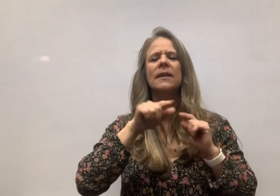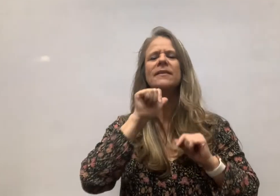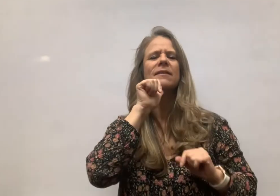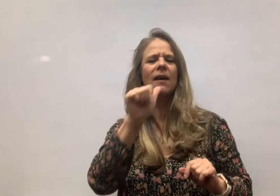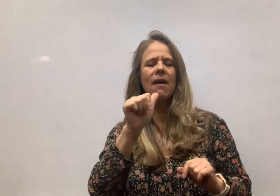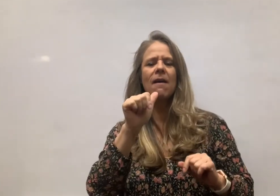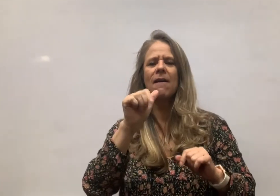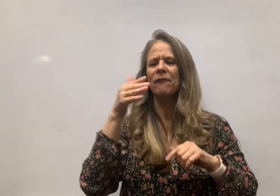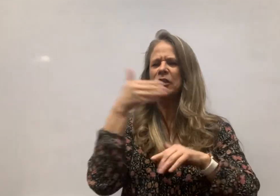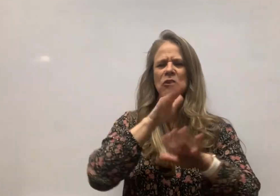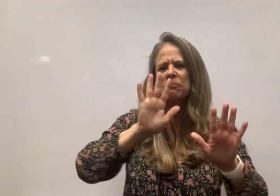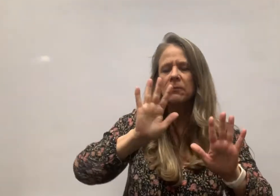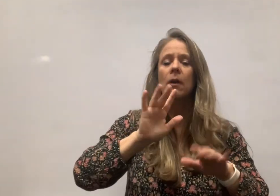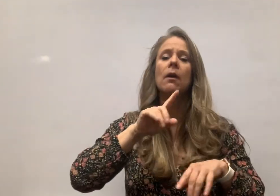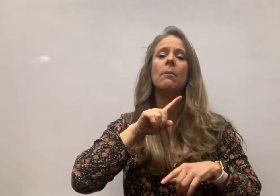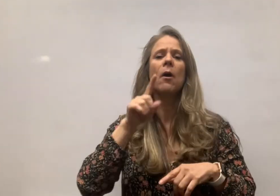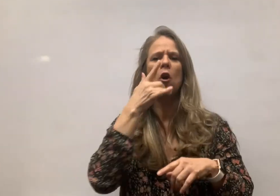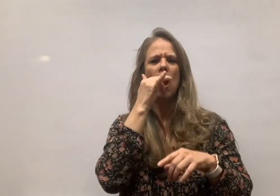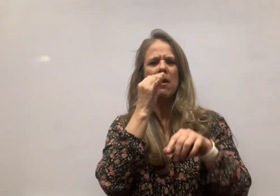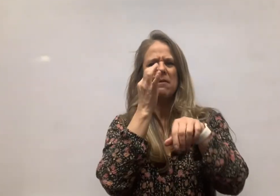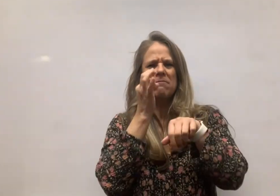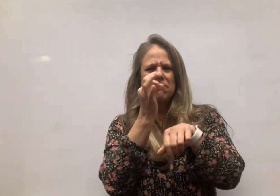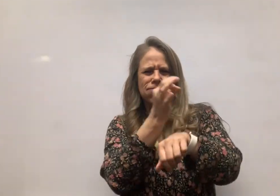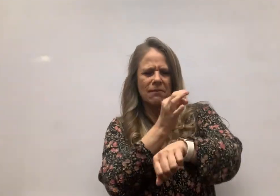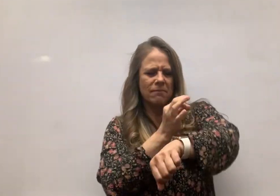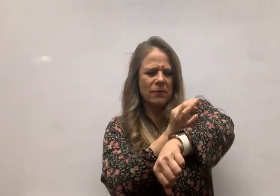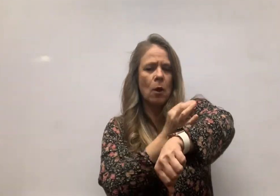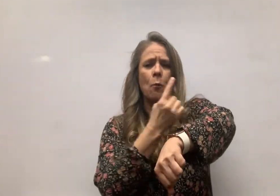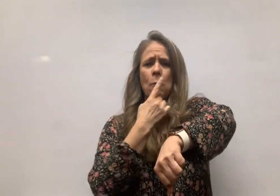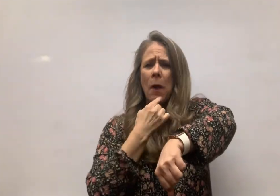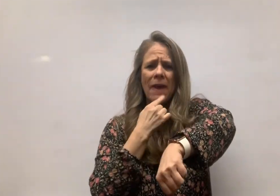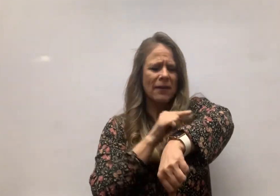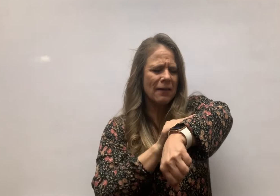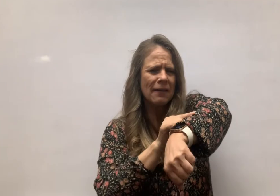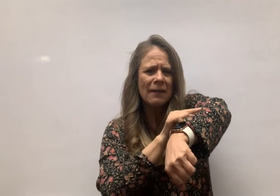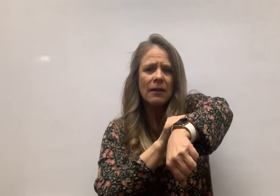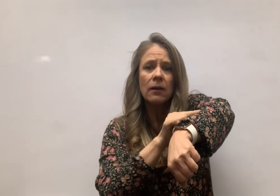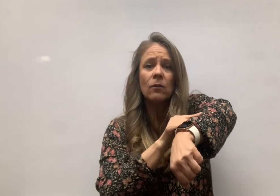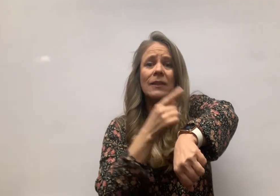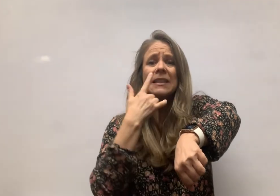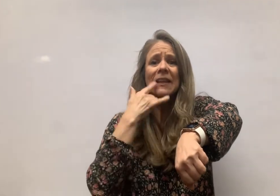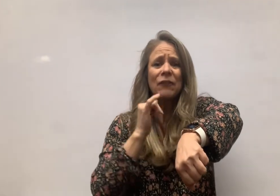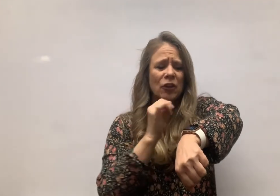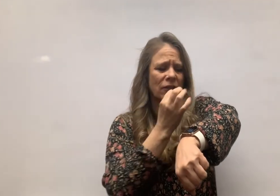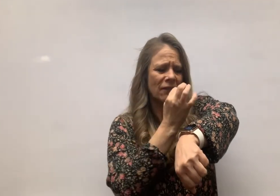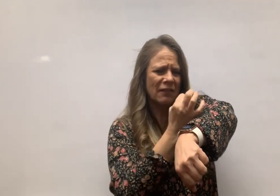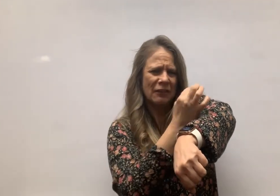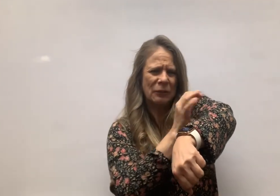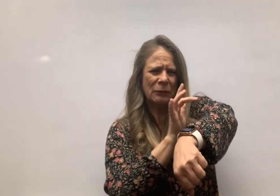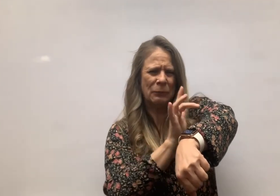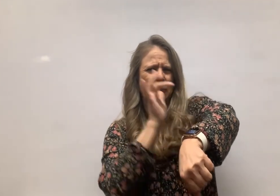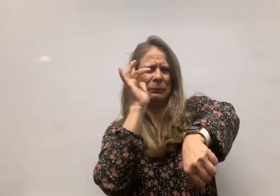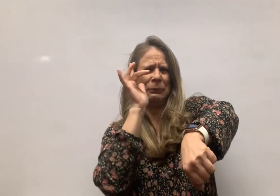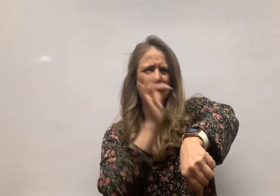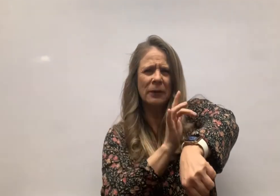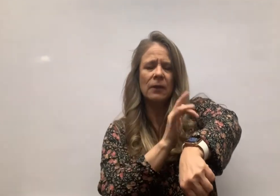but it is not a fish. It looks like a shiny red & silver spot.